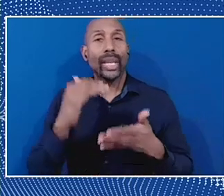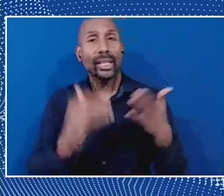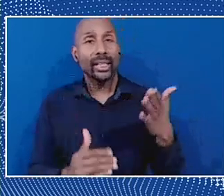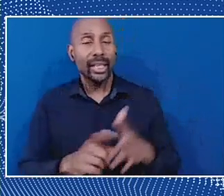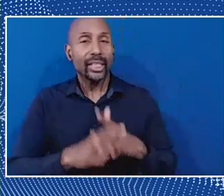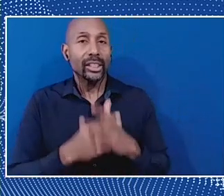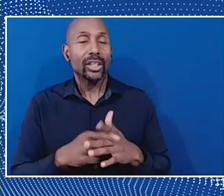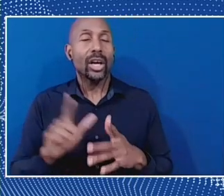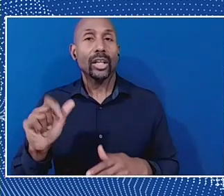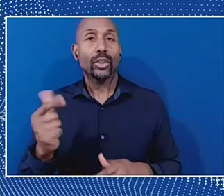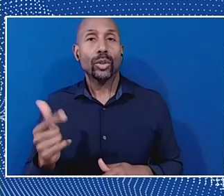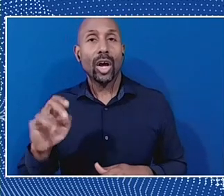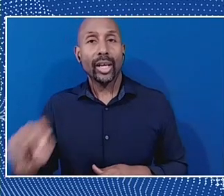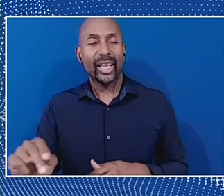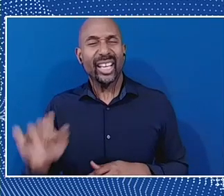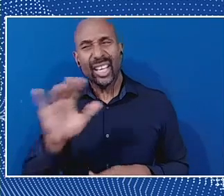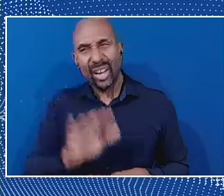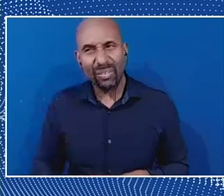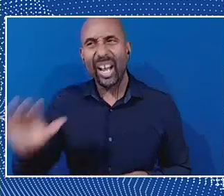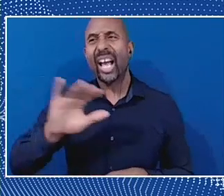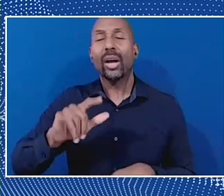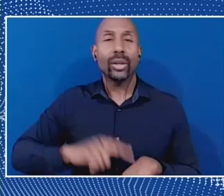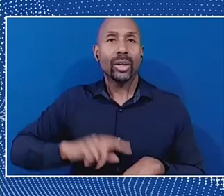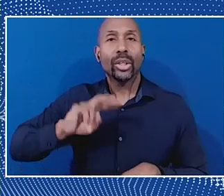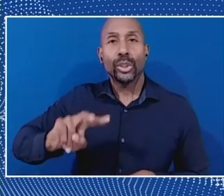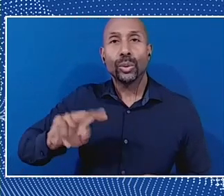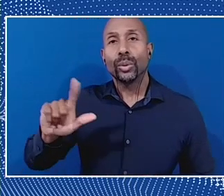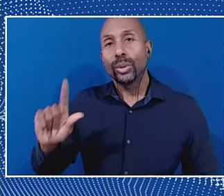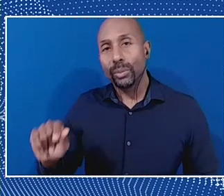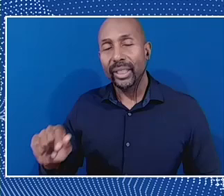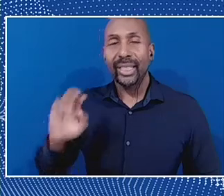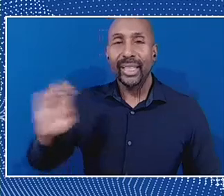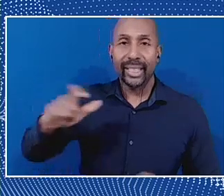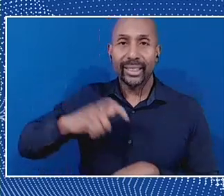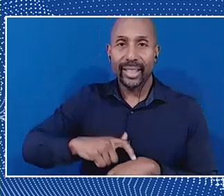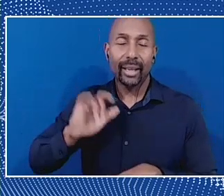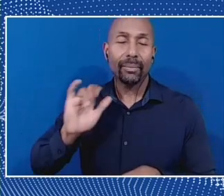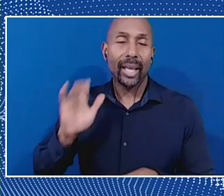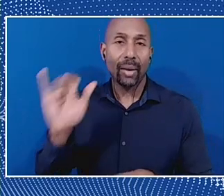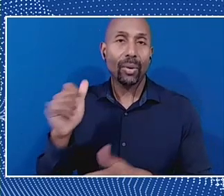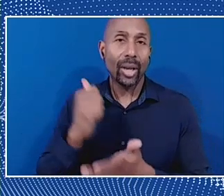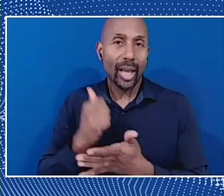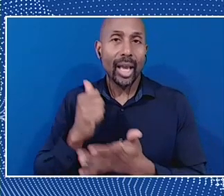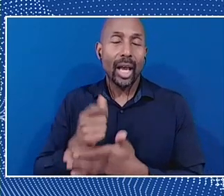Eastern that would be helpful to sort of developing a batting order for when we